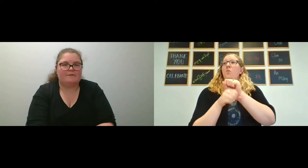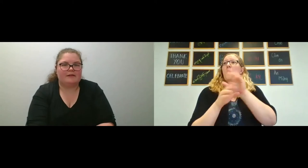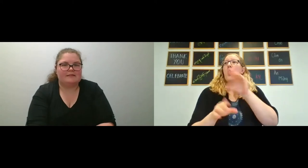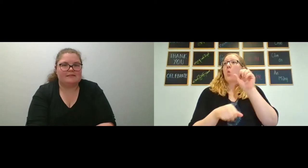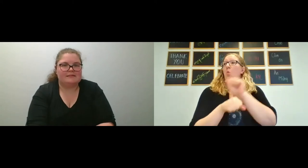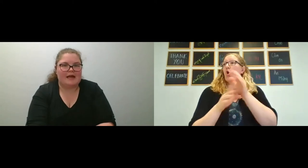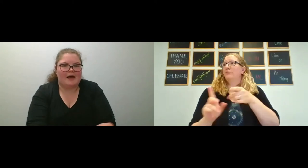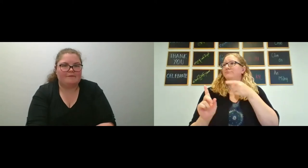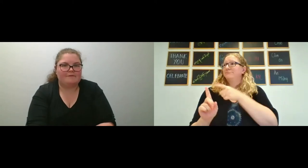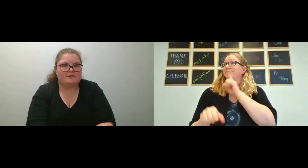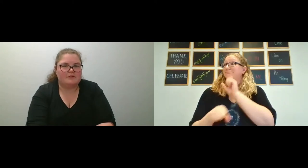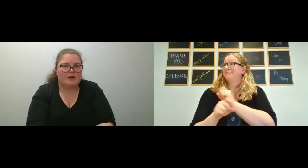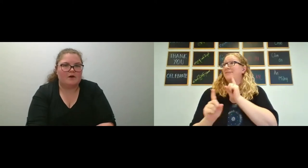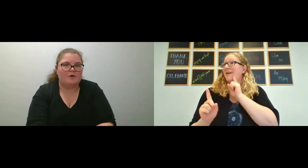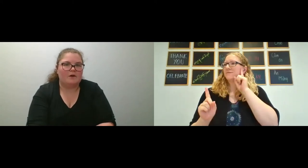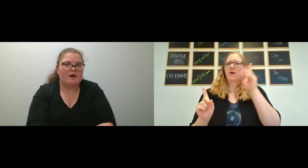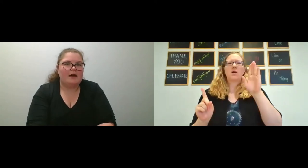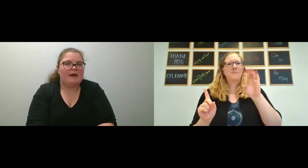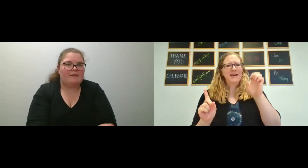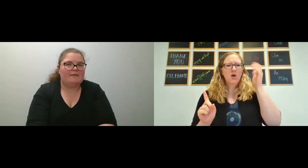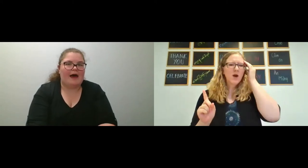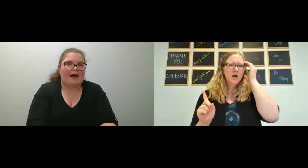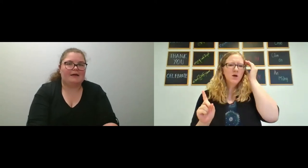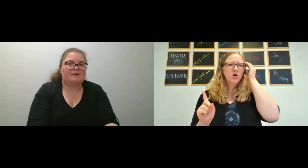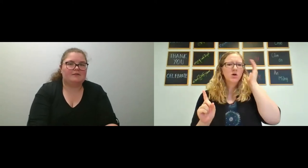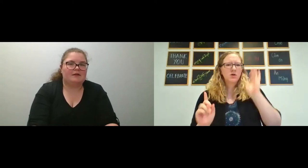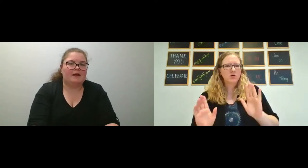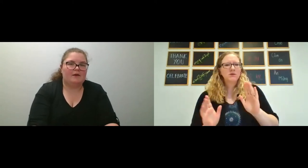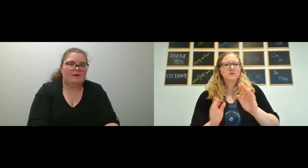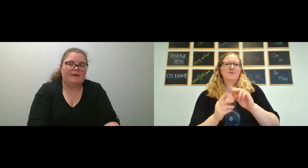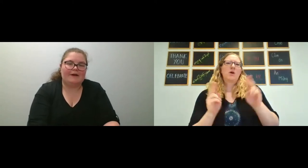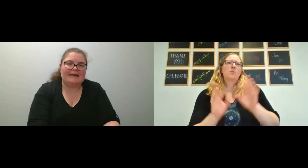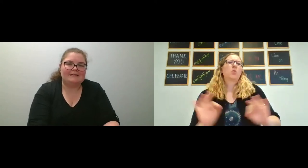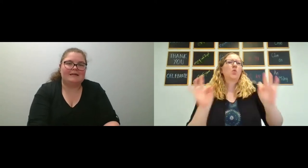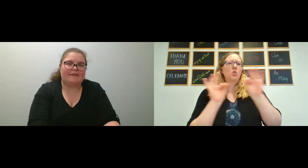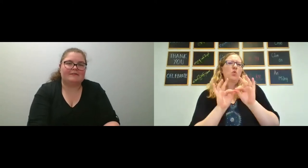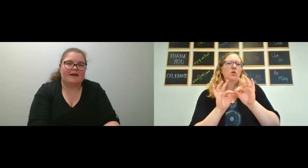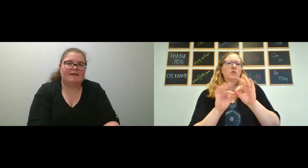for the staff to know that there is another Deaf individual